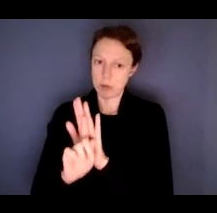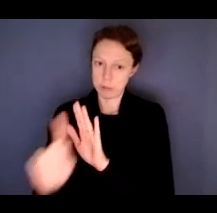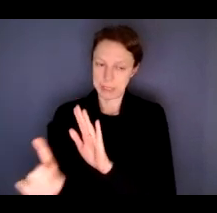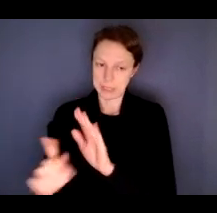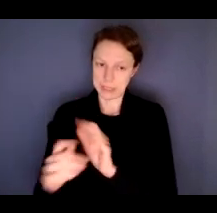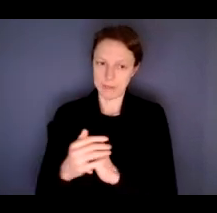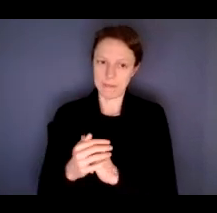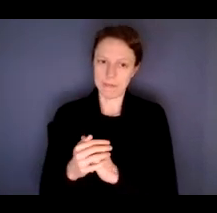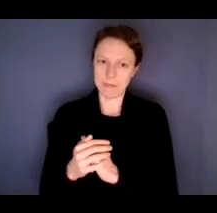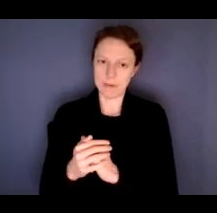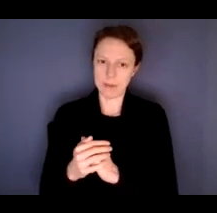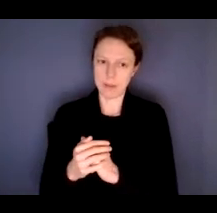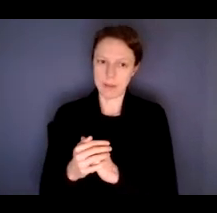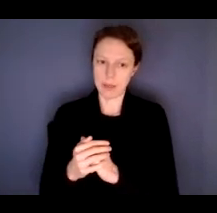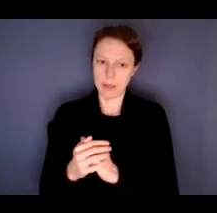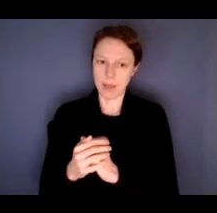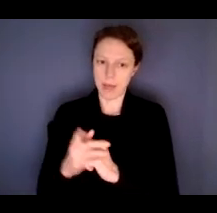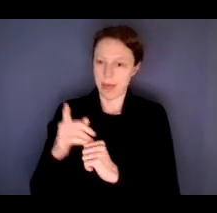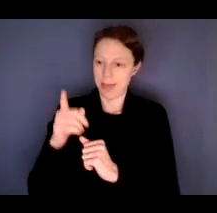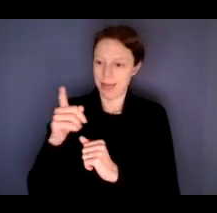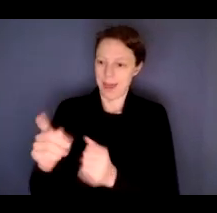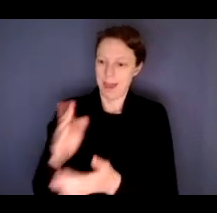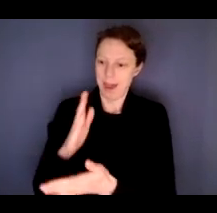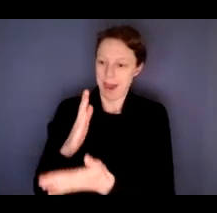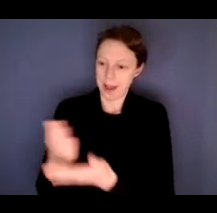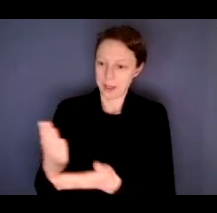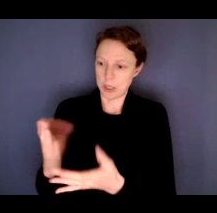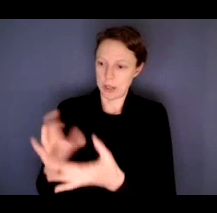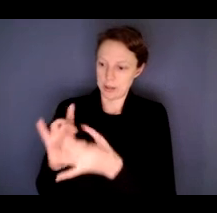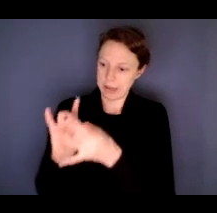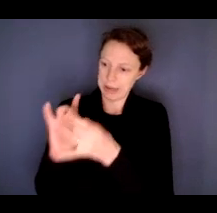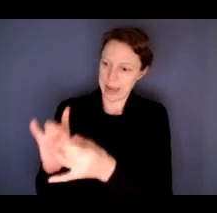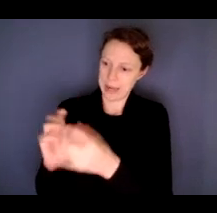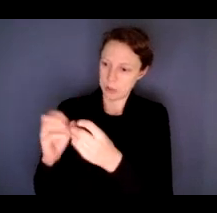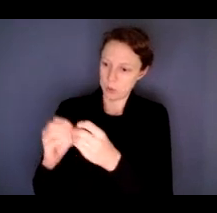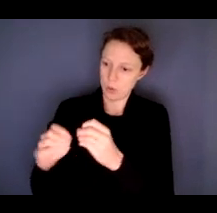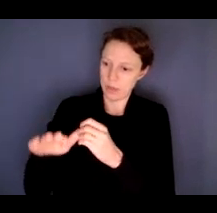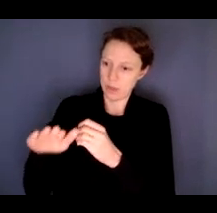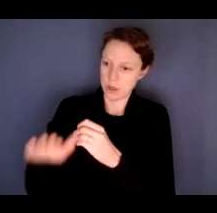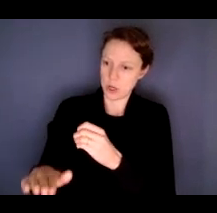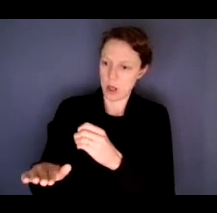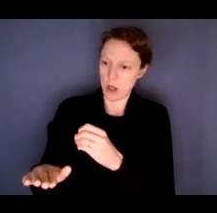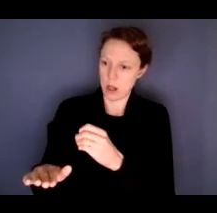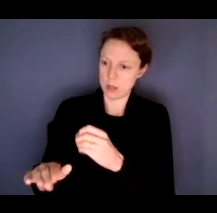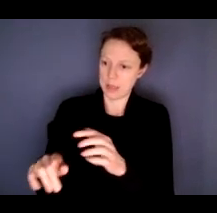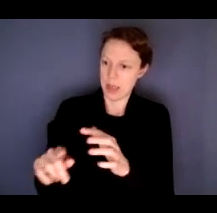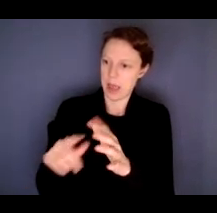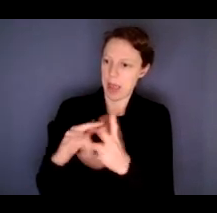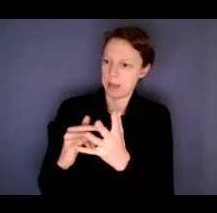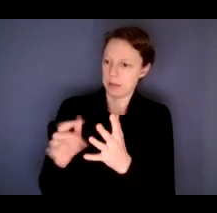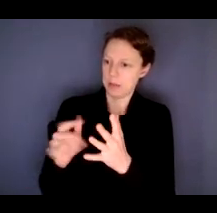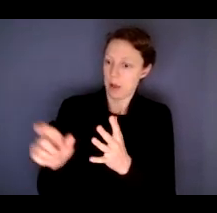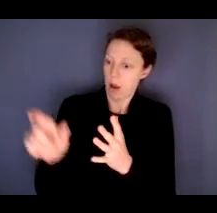lawyer that will actually engage with the child on a client/solicitor basis and that's really